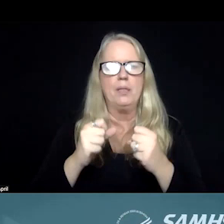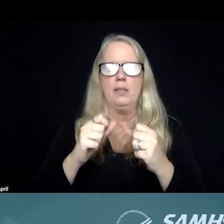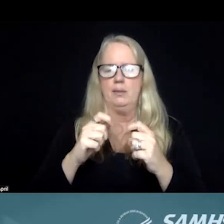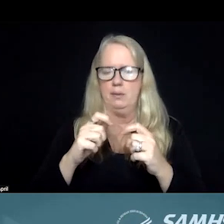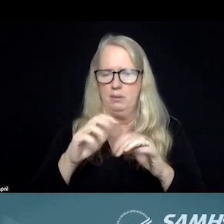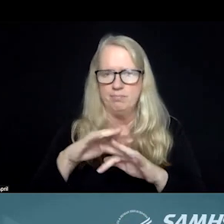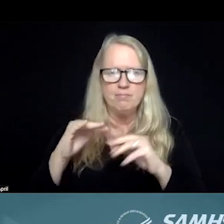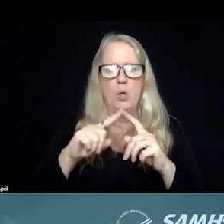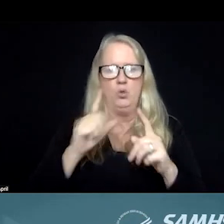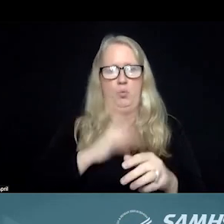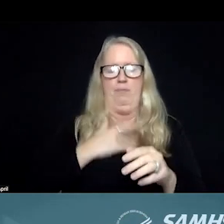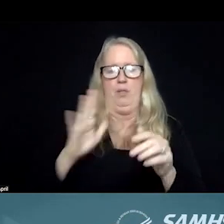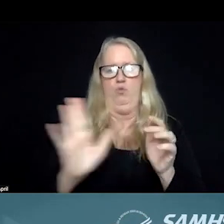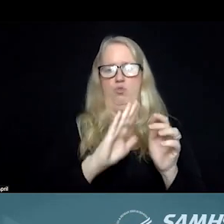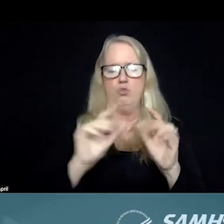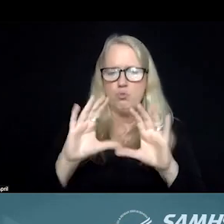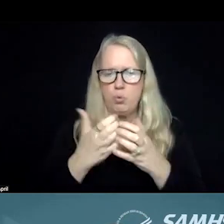WE FELT THOSE GROUPS WITH HAVE THE CAPACITY -- THIS IS REALLY A